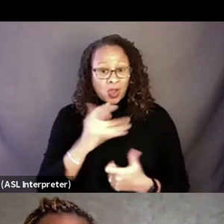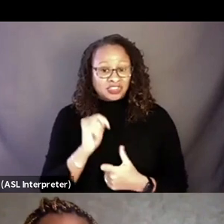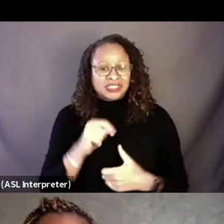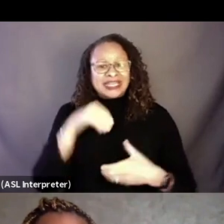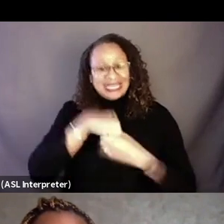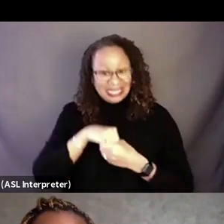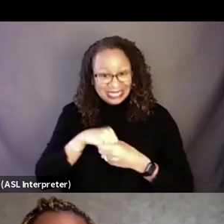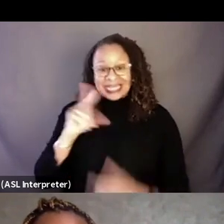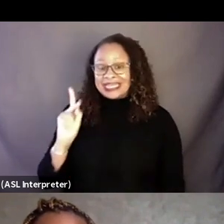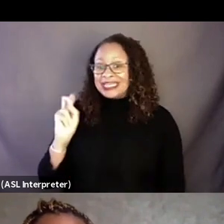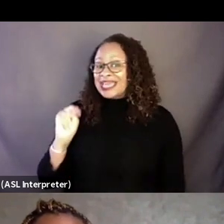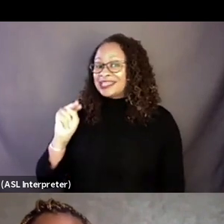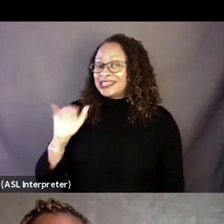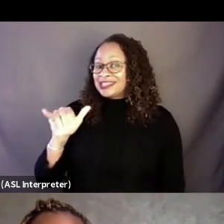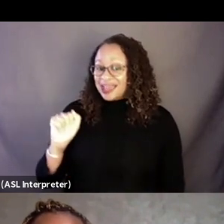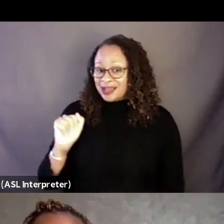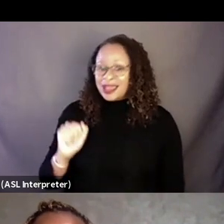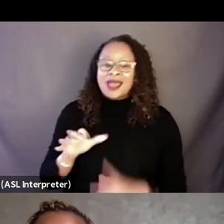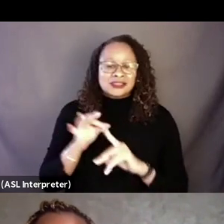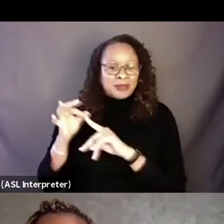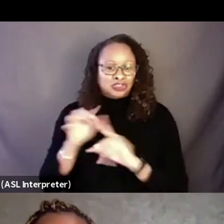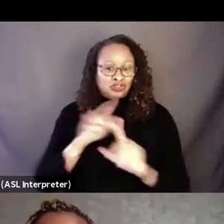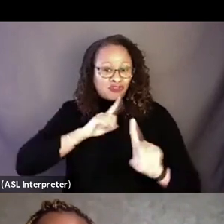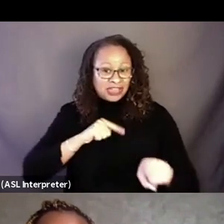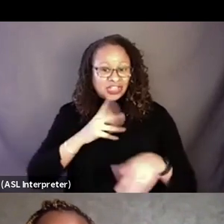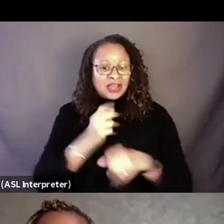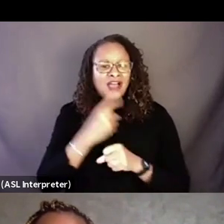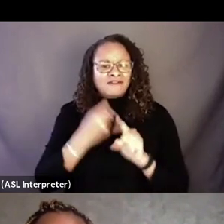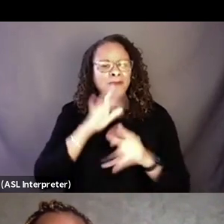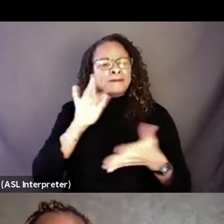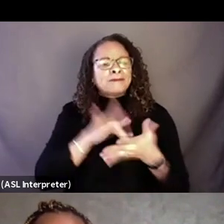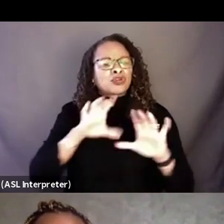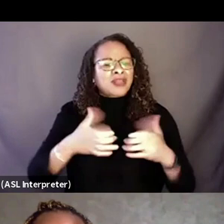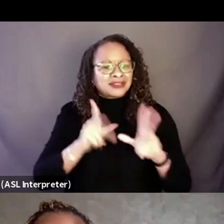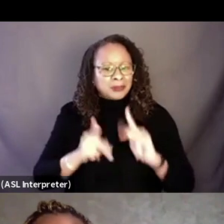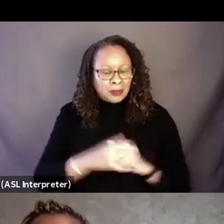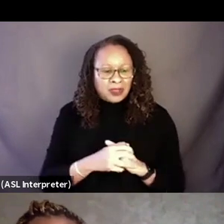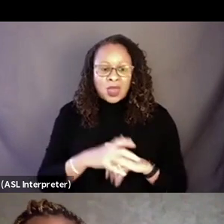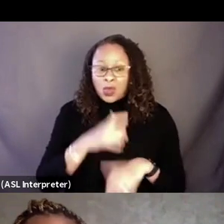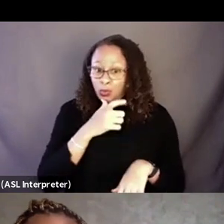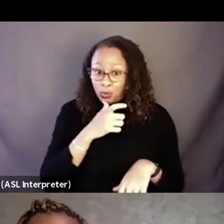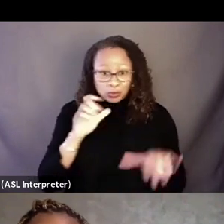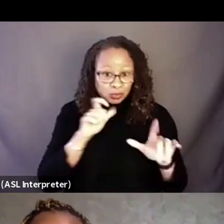especially the reactions that I've gotten from a lot of middle-class people who do not go to the streets